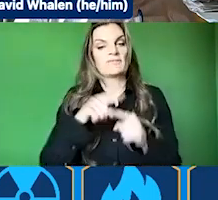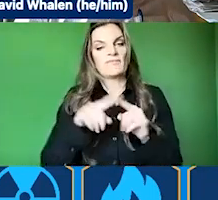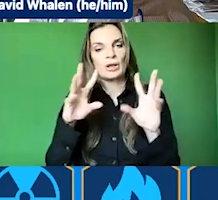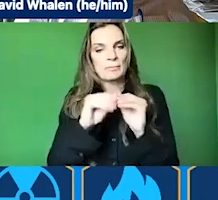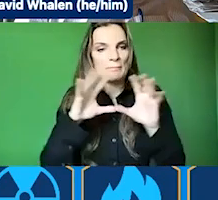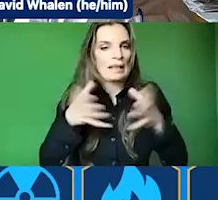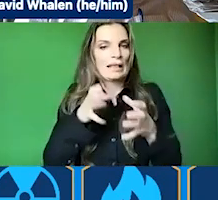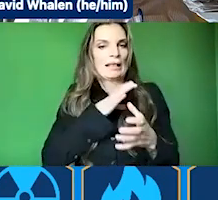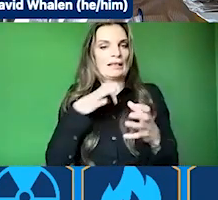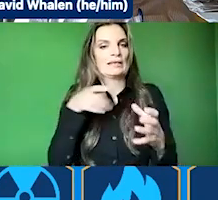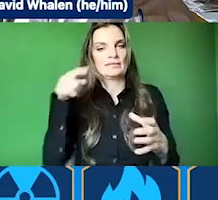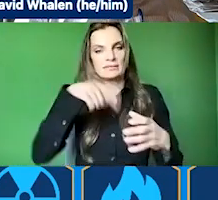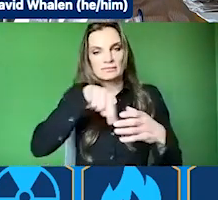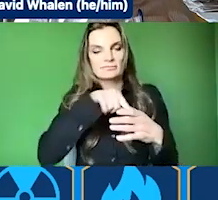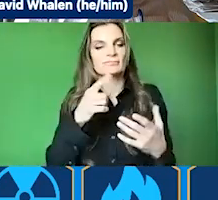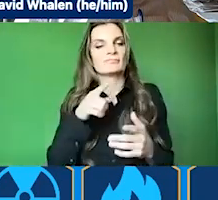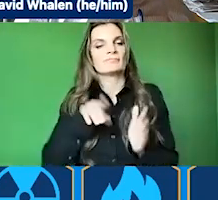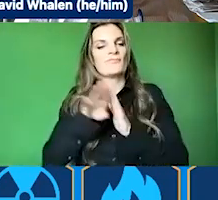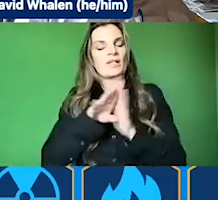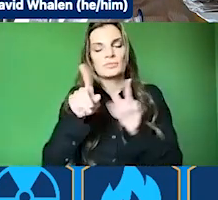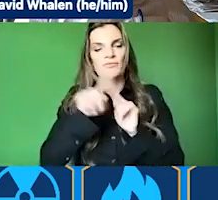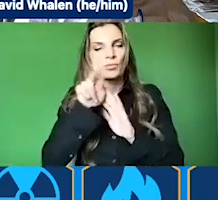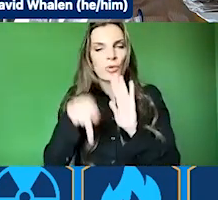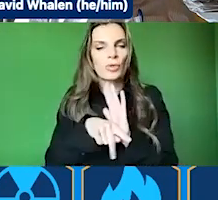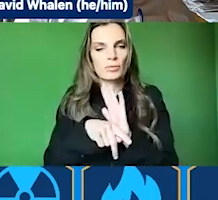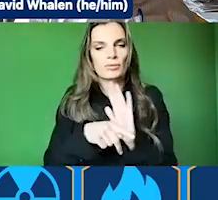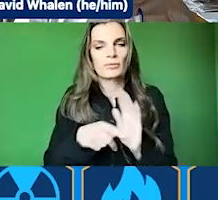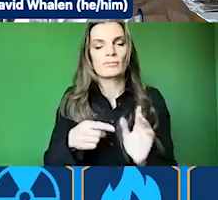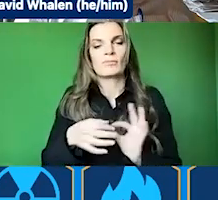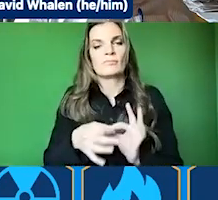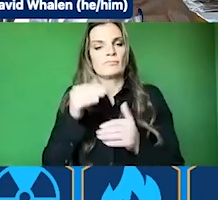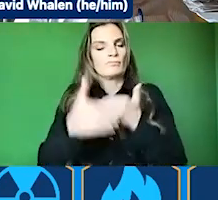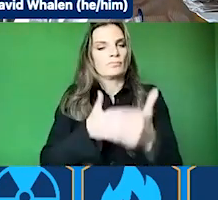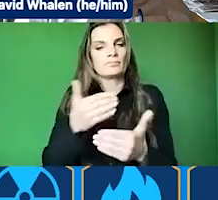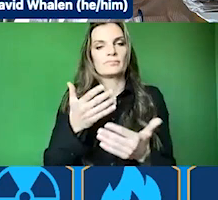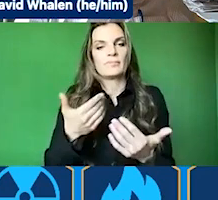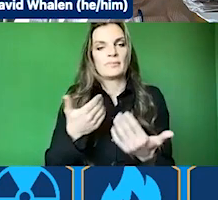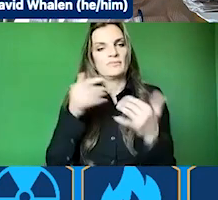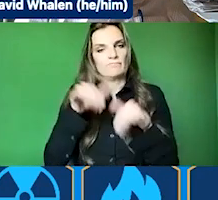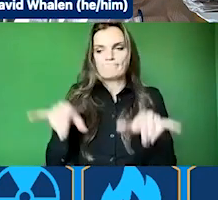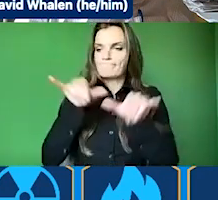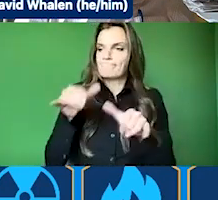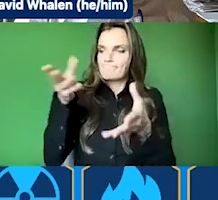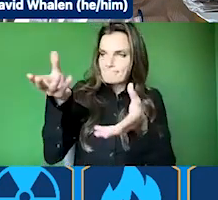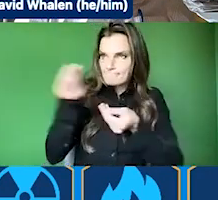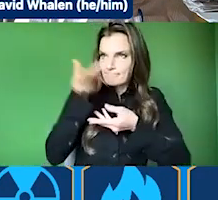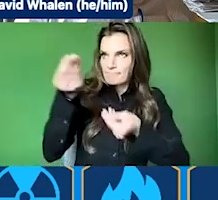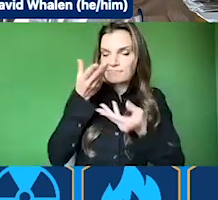to develop these protocol and just how kind of routine community input. And when you